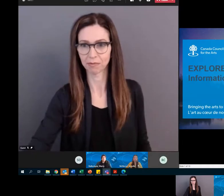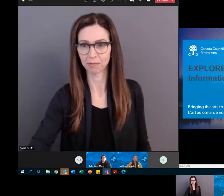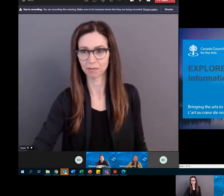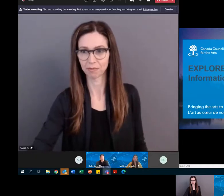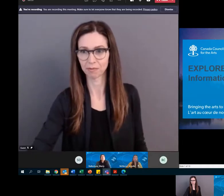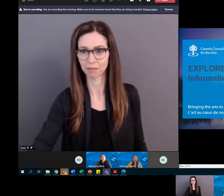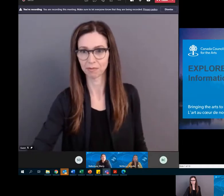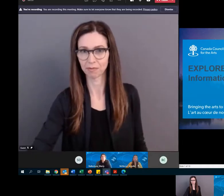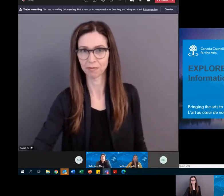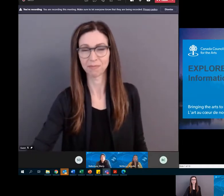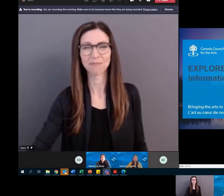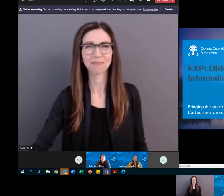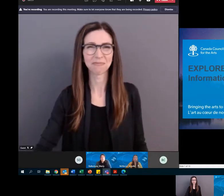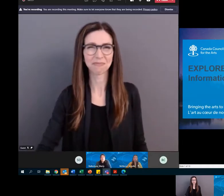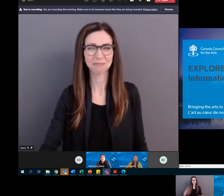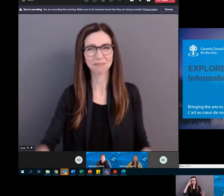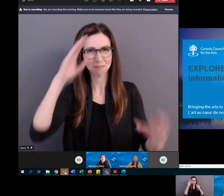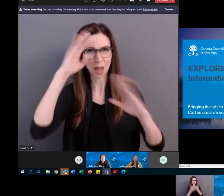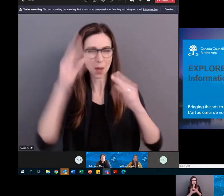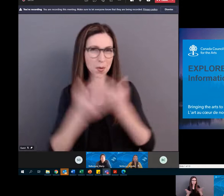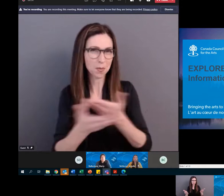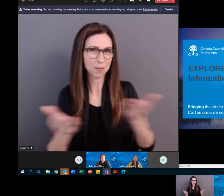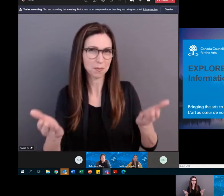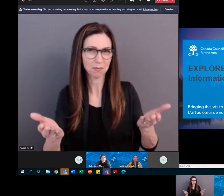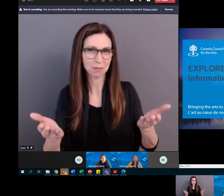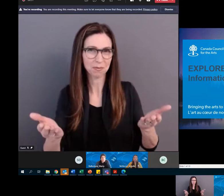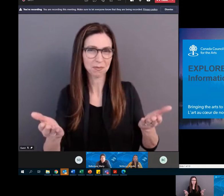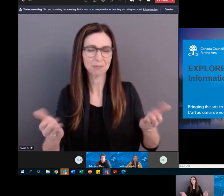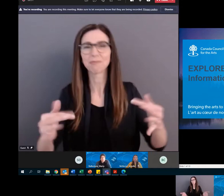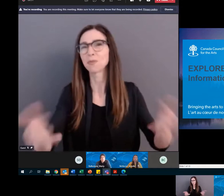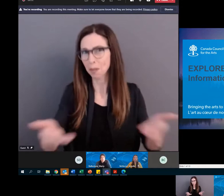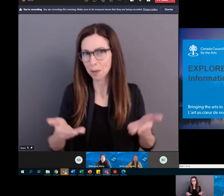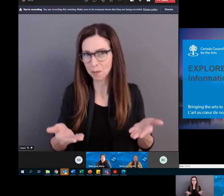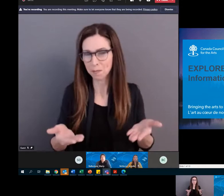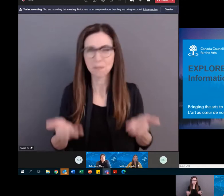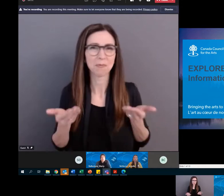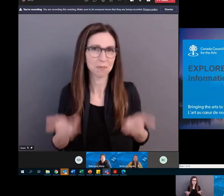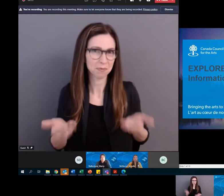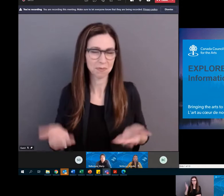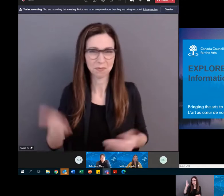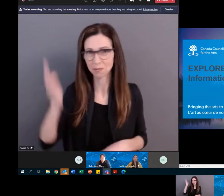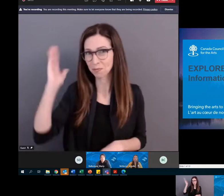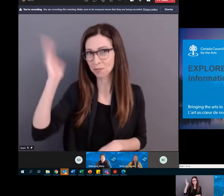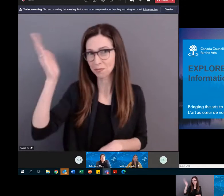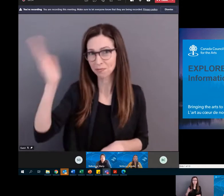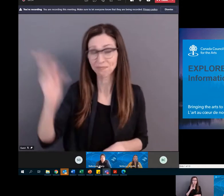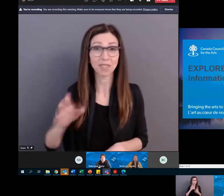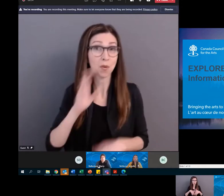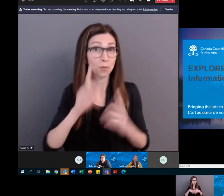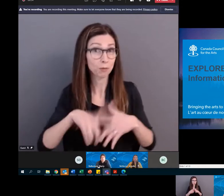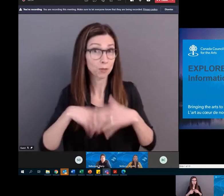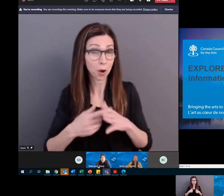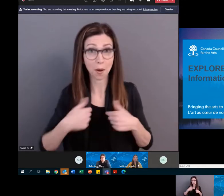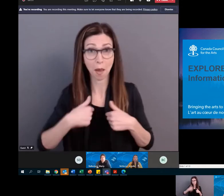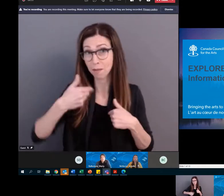Hello, everyone. Welcome to today's presentation. We're going to get started right away. My